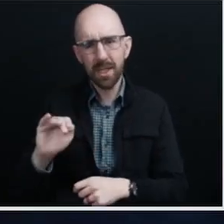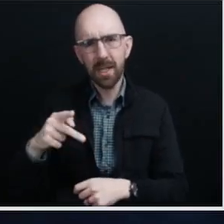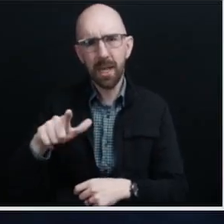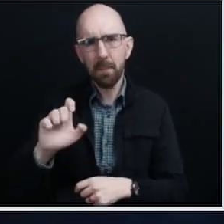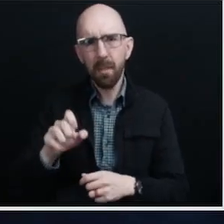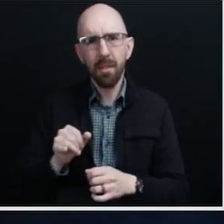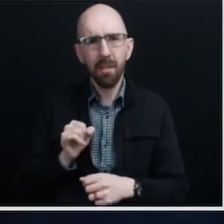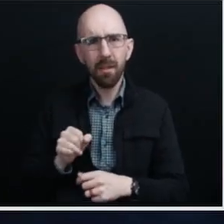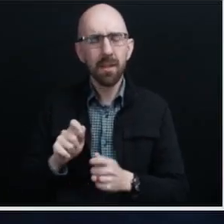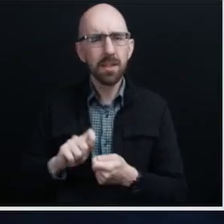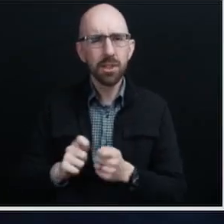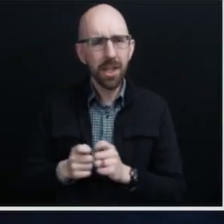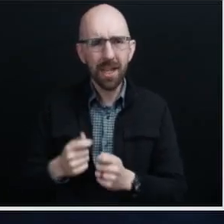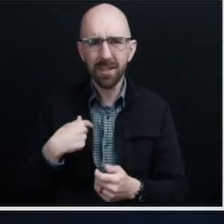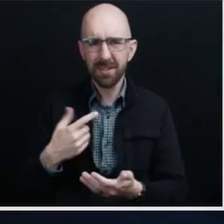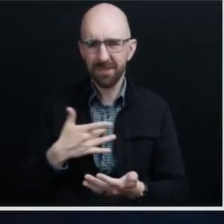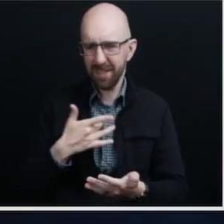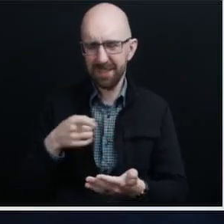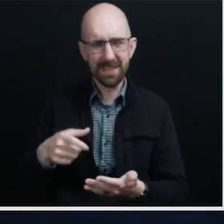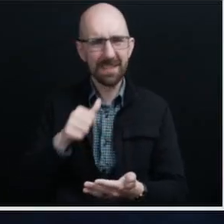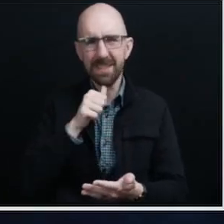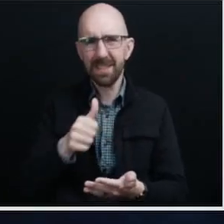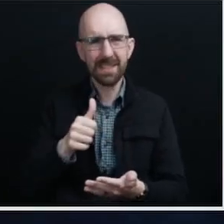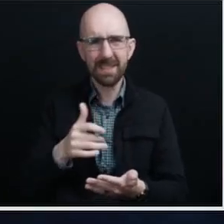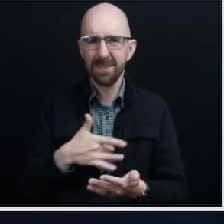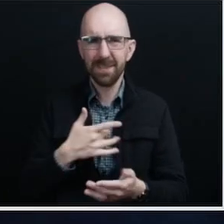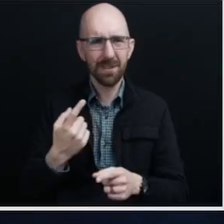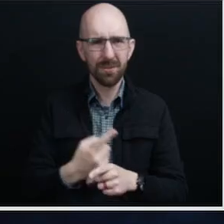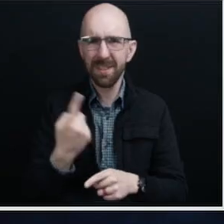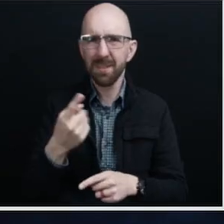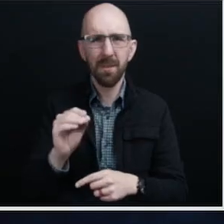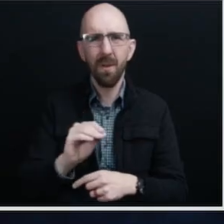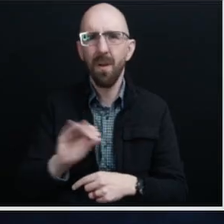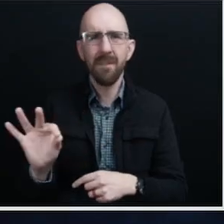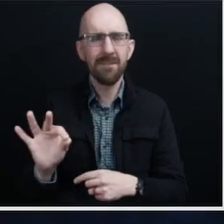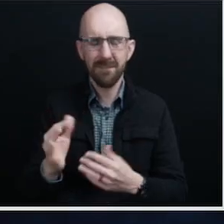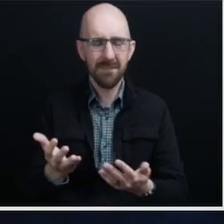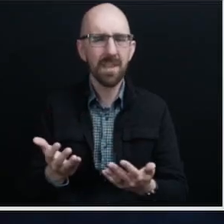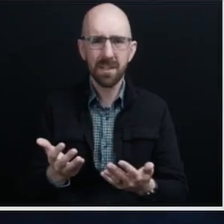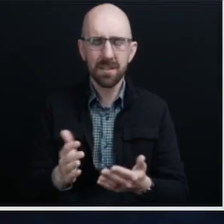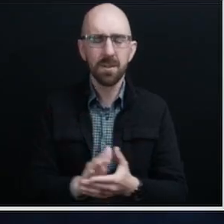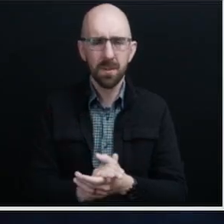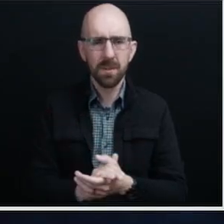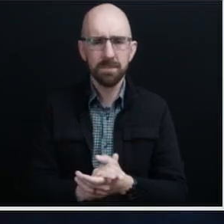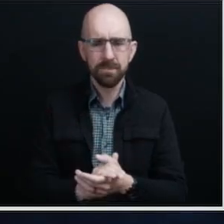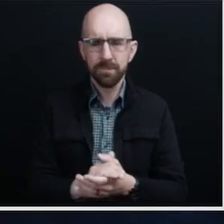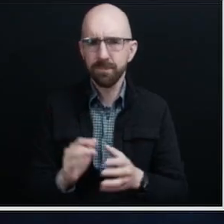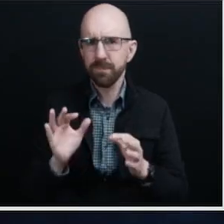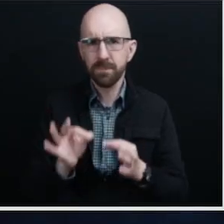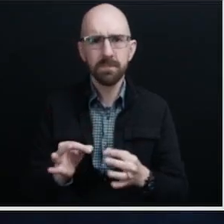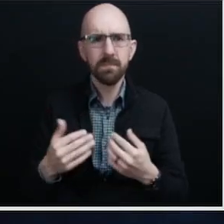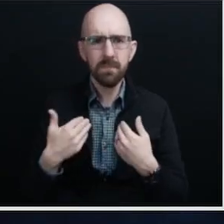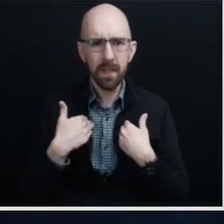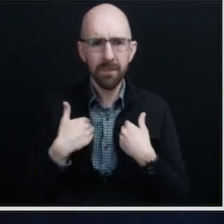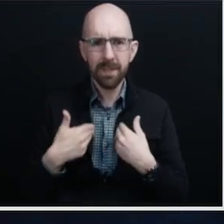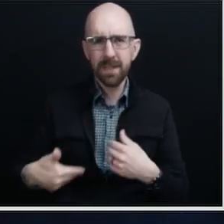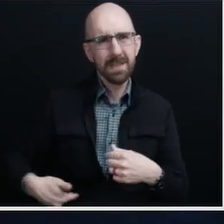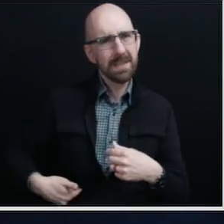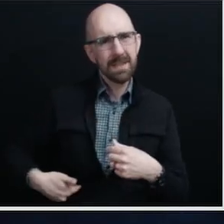this doesn't something is off. And so, um, definitely had the gut instinct to, honestly,